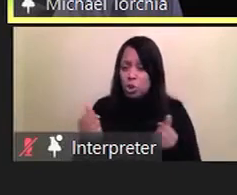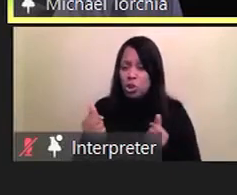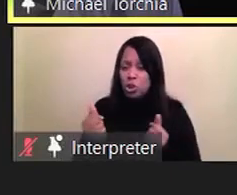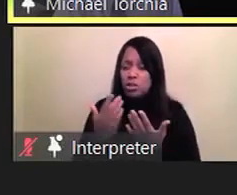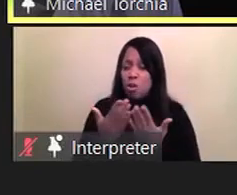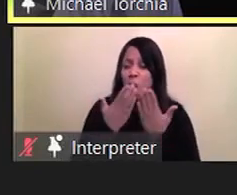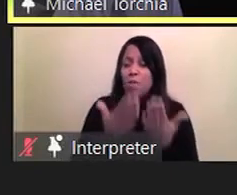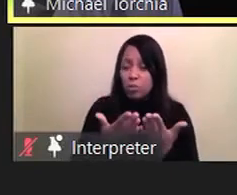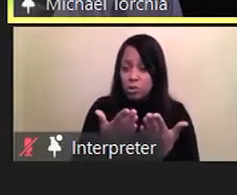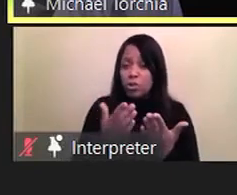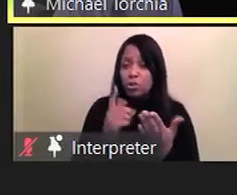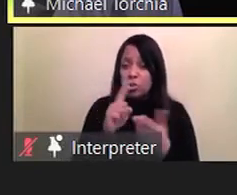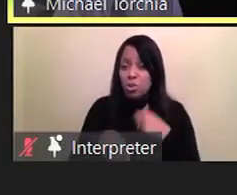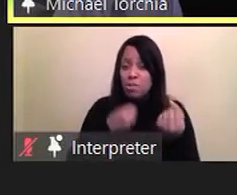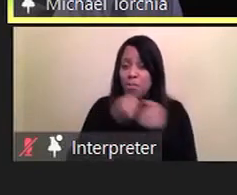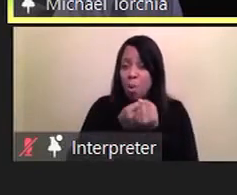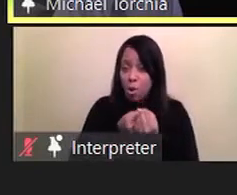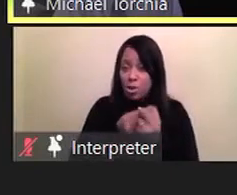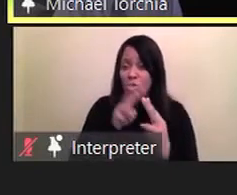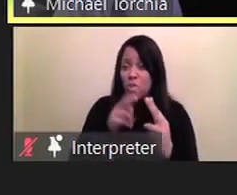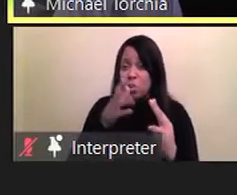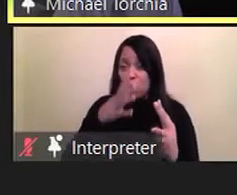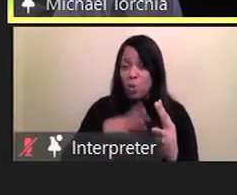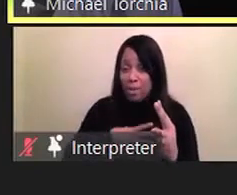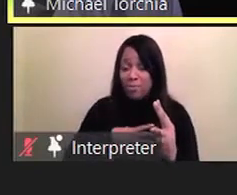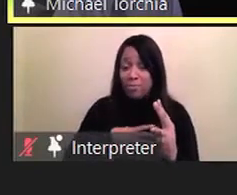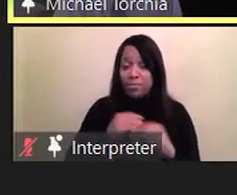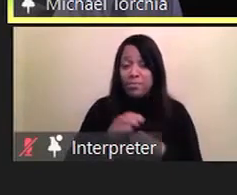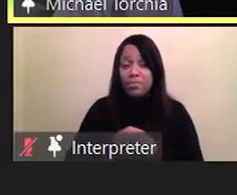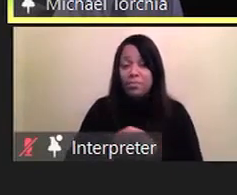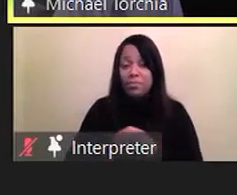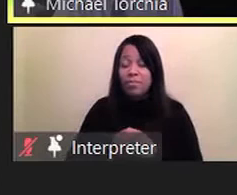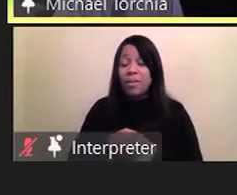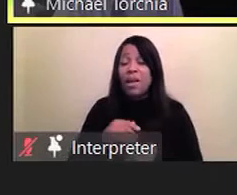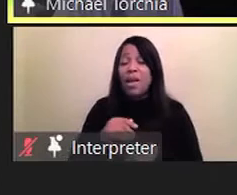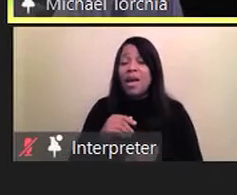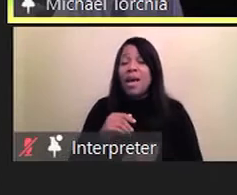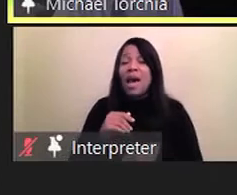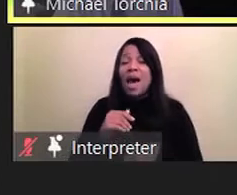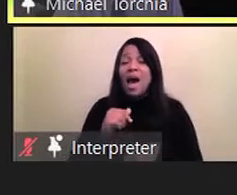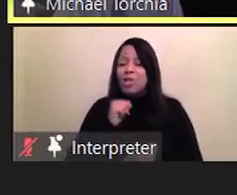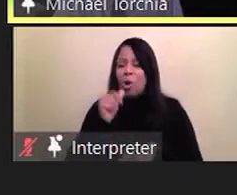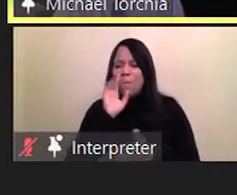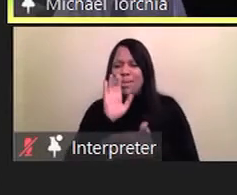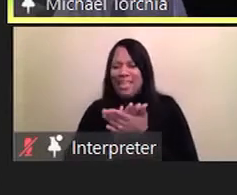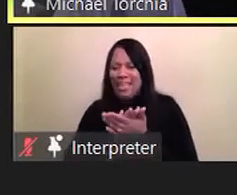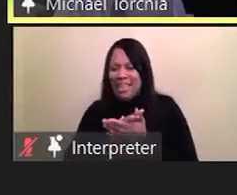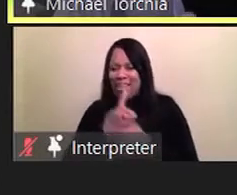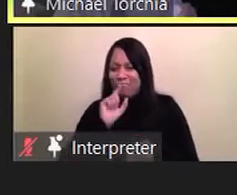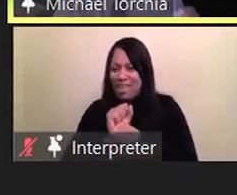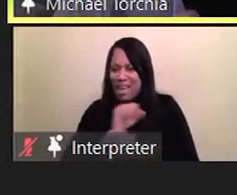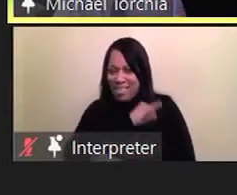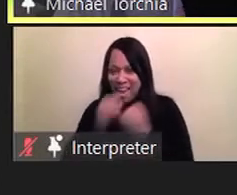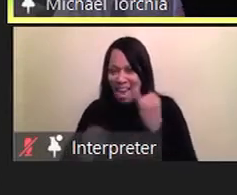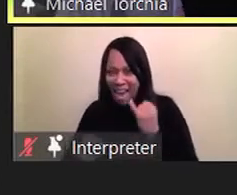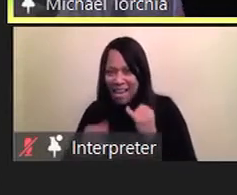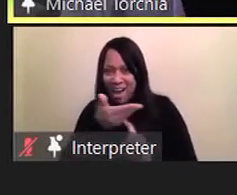women who brought the case. I don't believe that the two women were ultimately hired. I don't think that after this lawsuit,